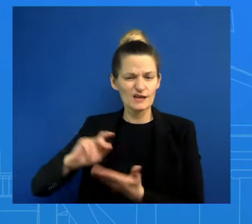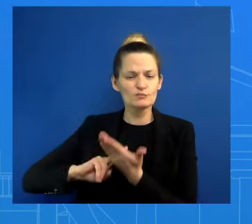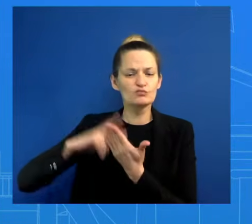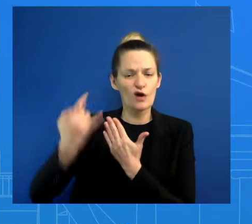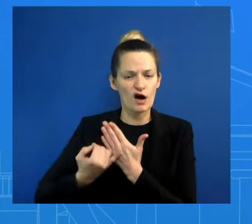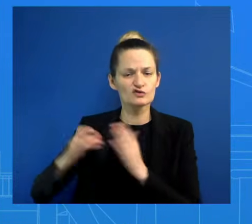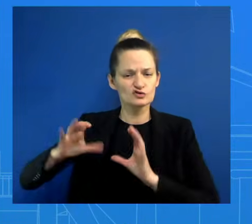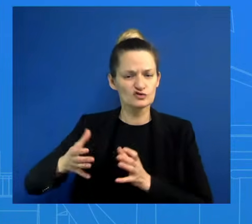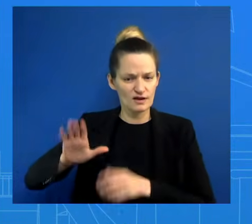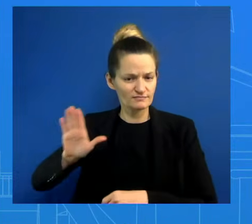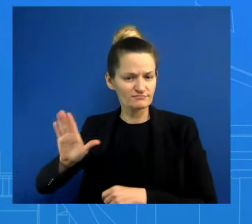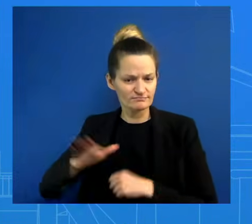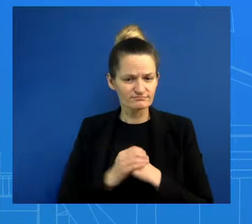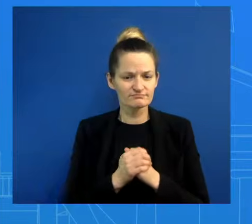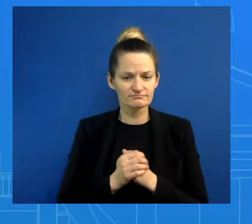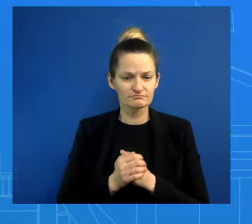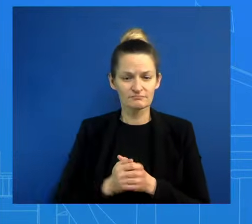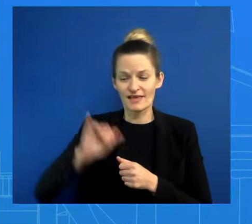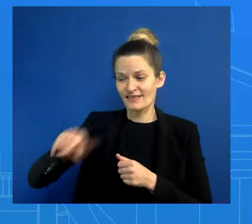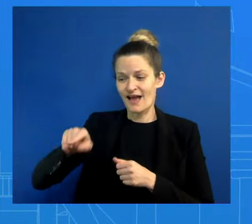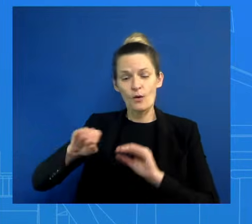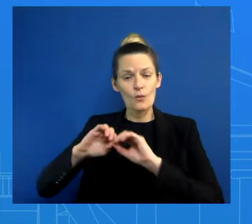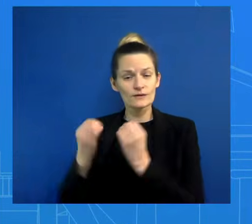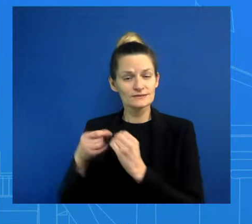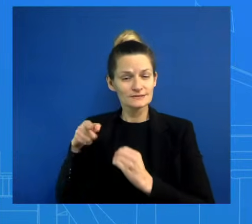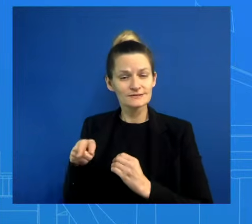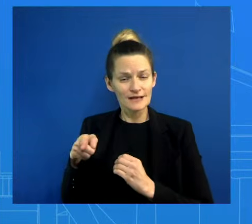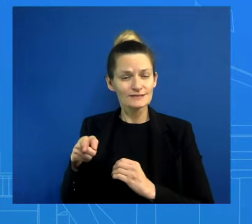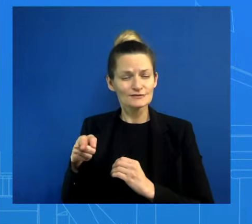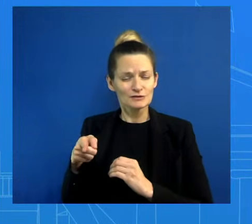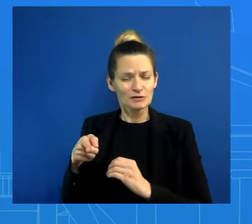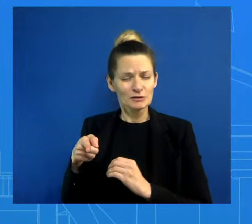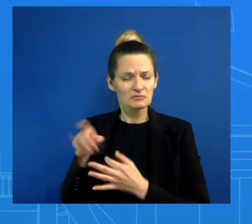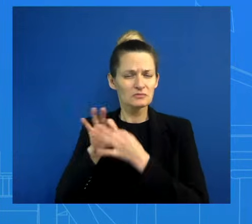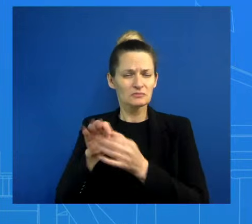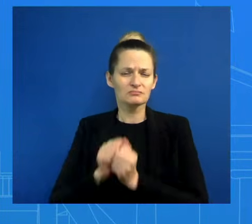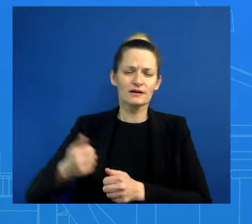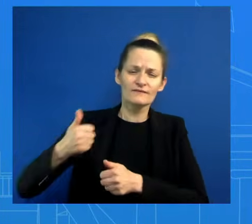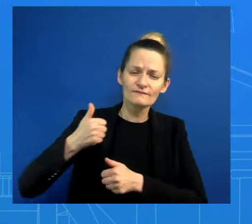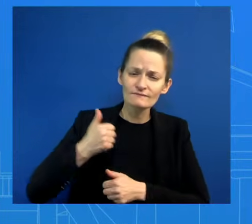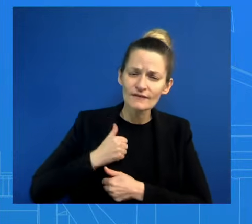caregivers, and survivors. And he'll -- we'll also have National Security Advisor Jake Sullivan